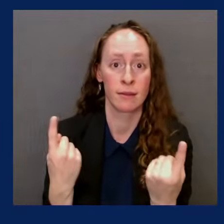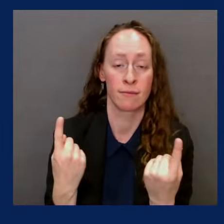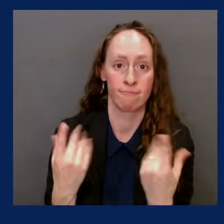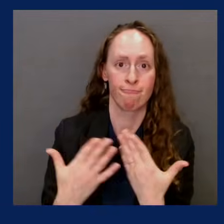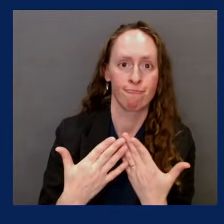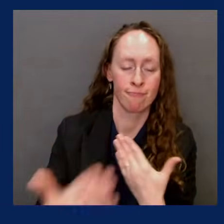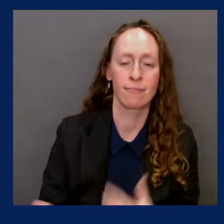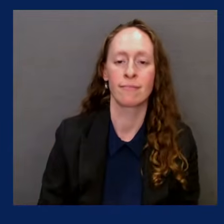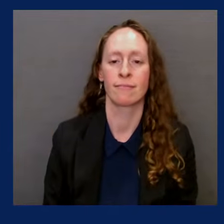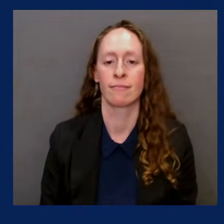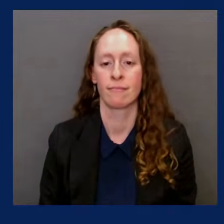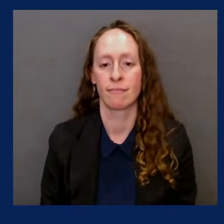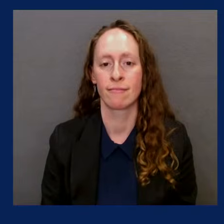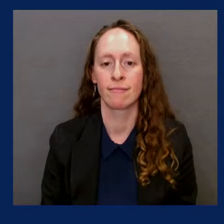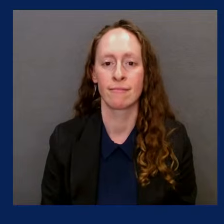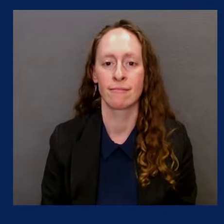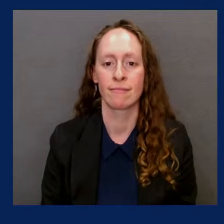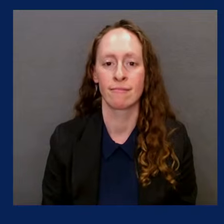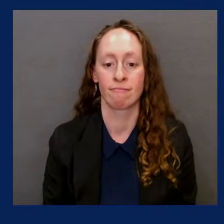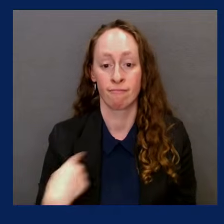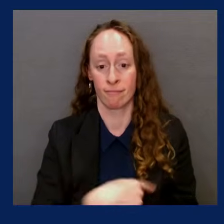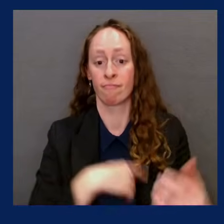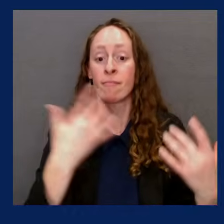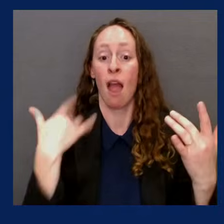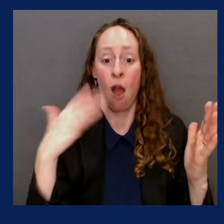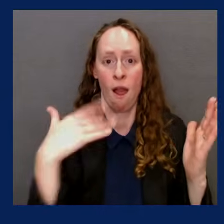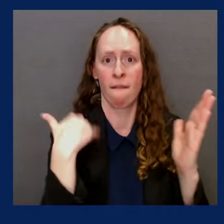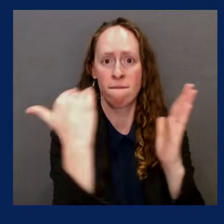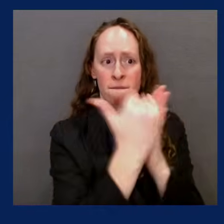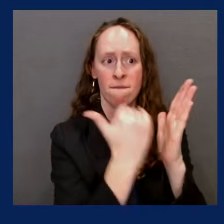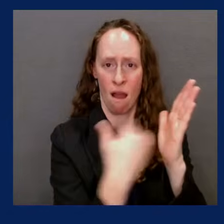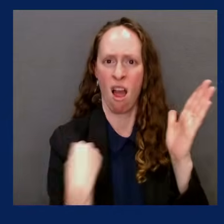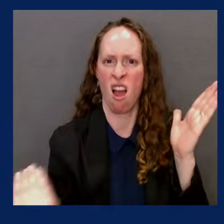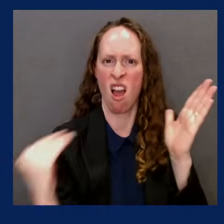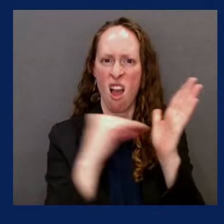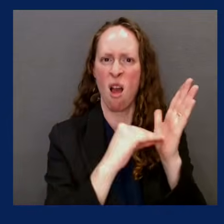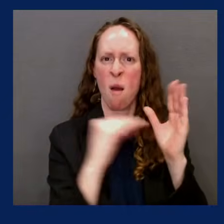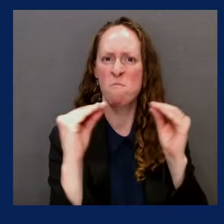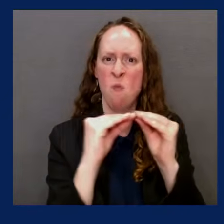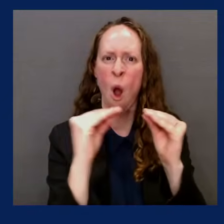including the establishment of an Australian and U.S. Clean Energy Industry Council,